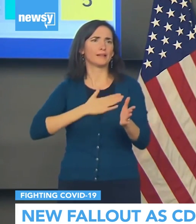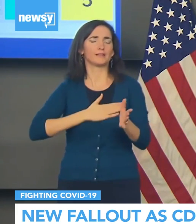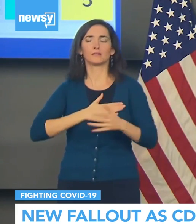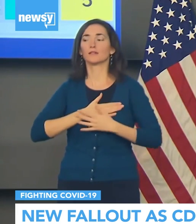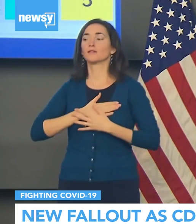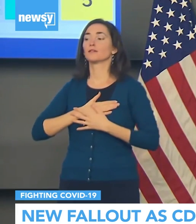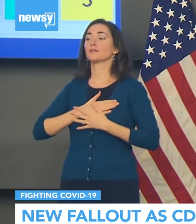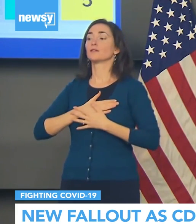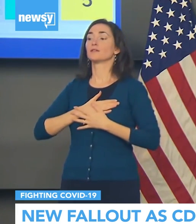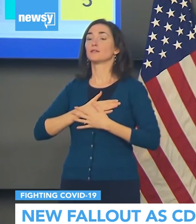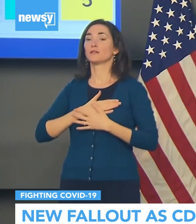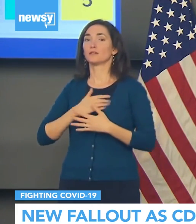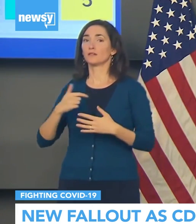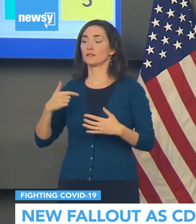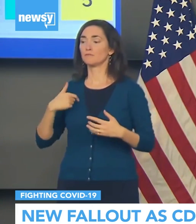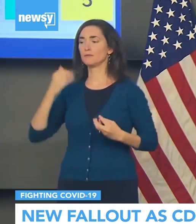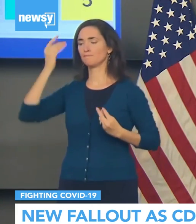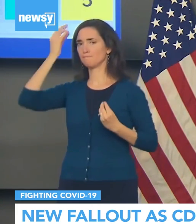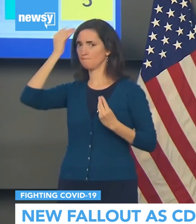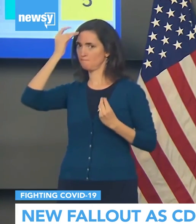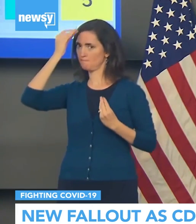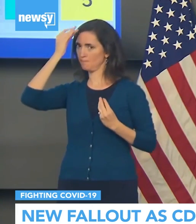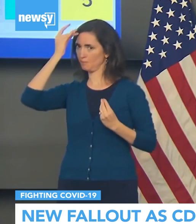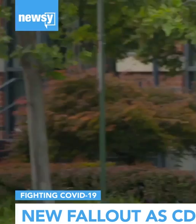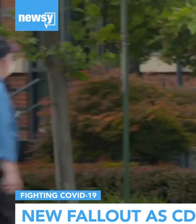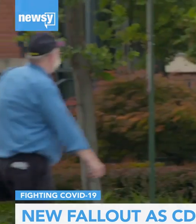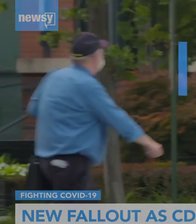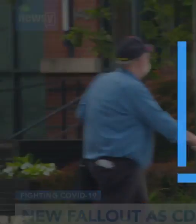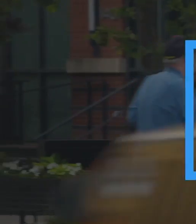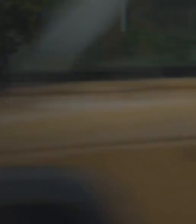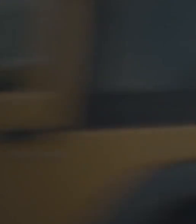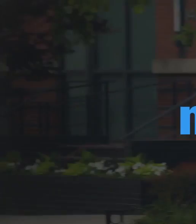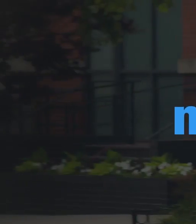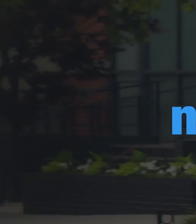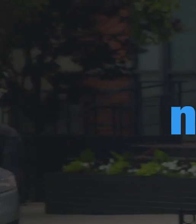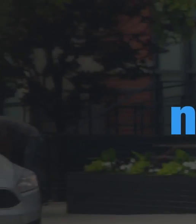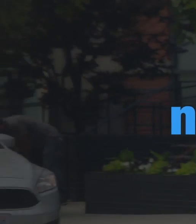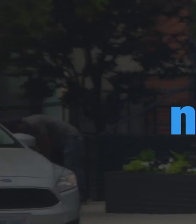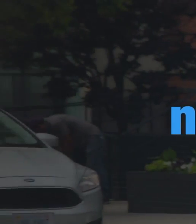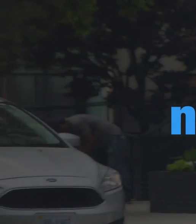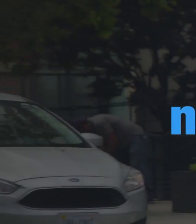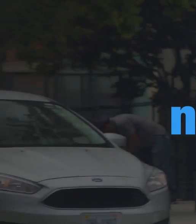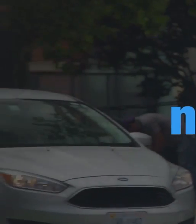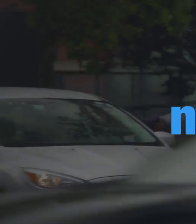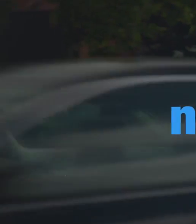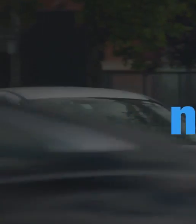something that I am serio Tampa florida for Newsy